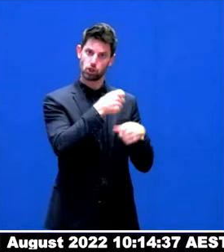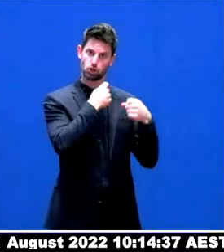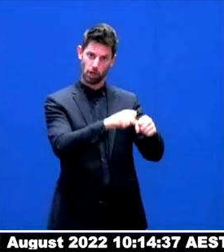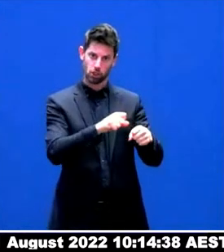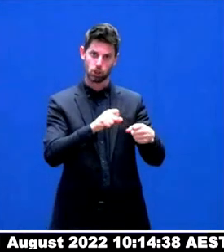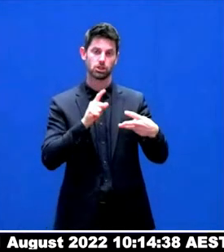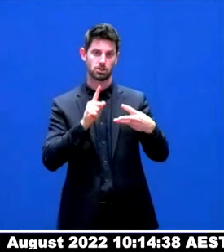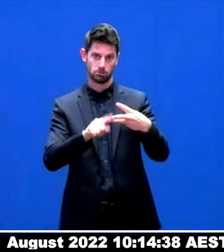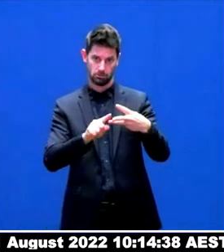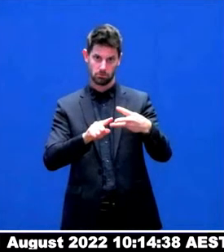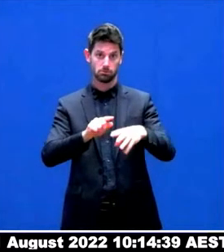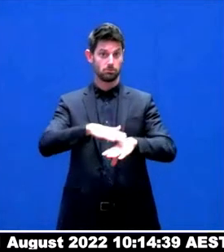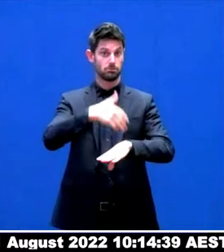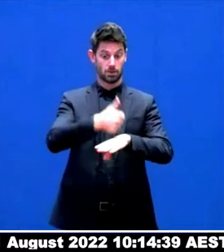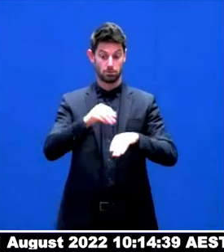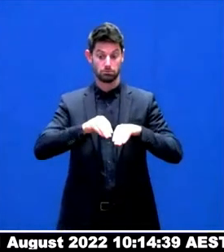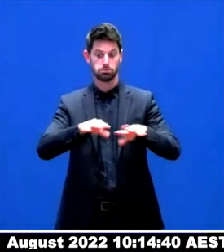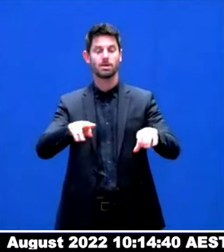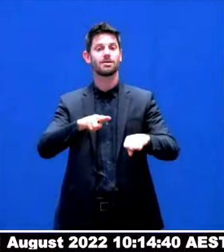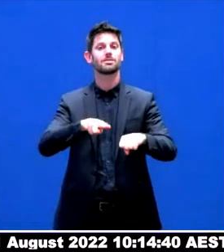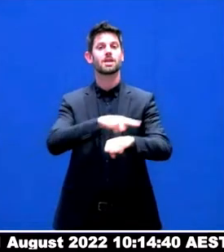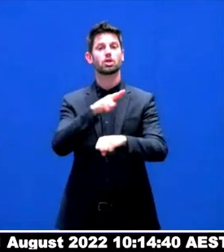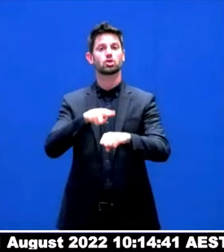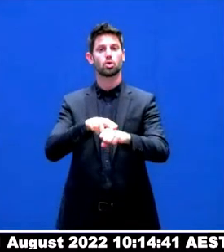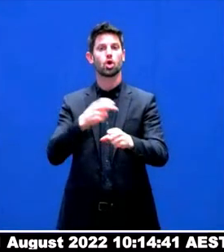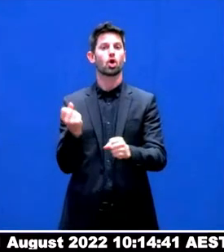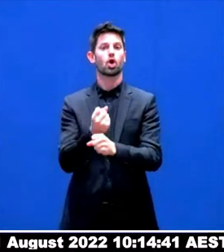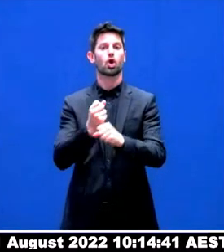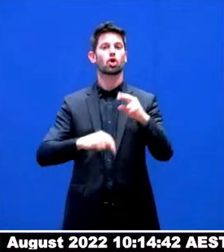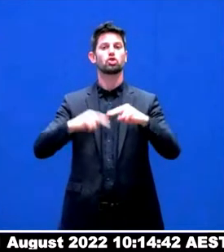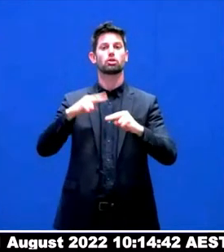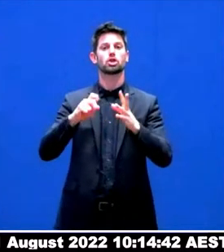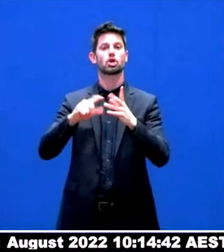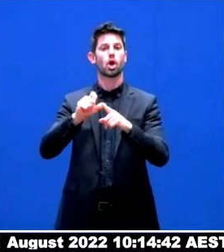implementation of the National Construction Code 2022; and the NDIS."